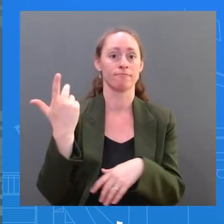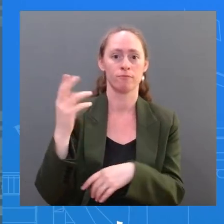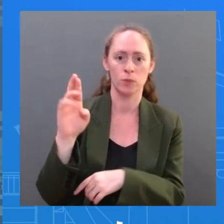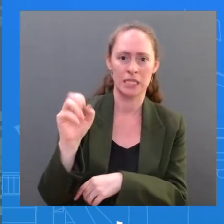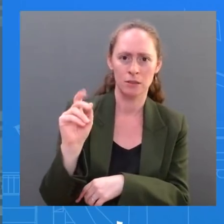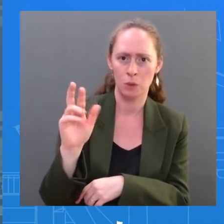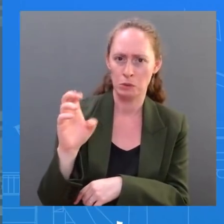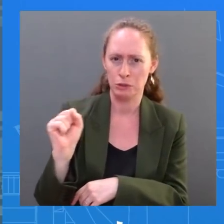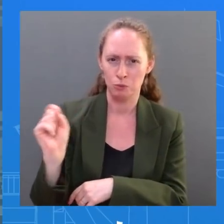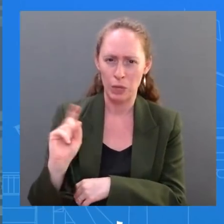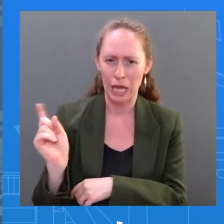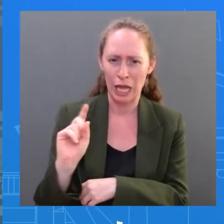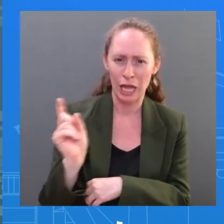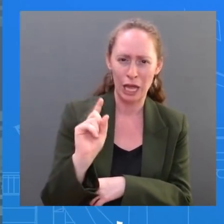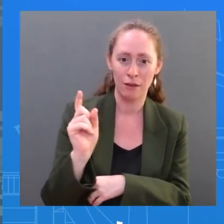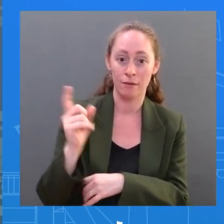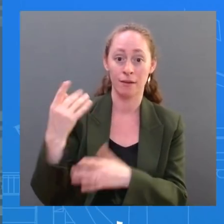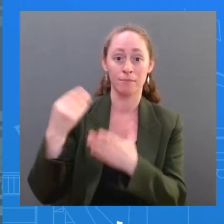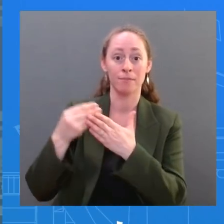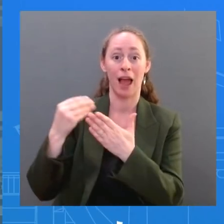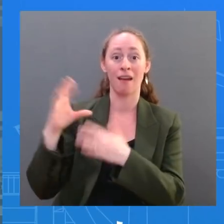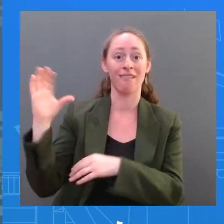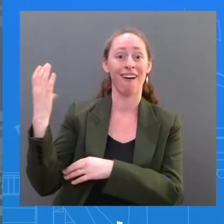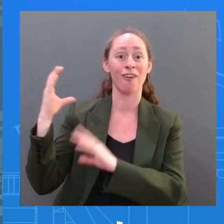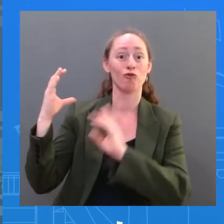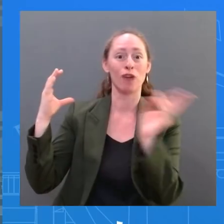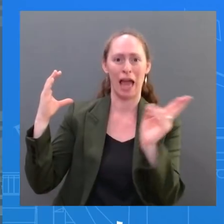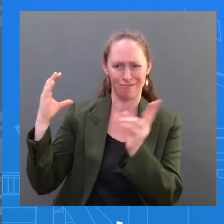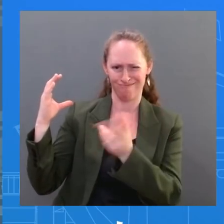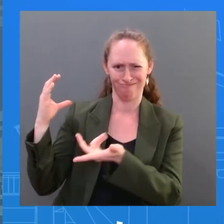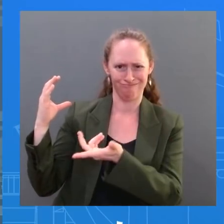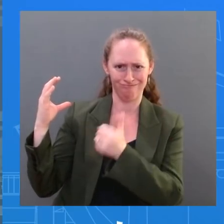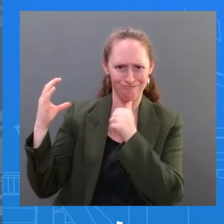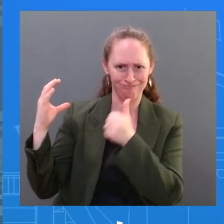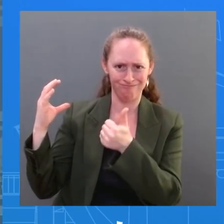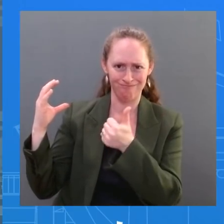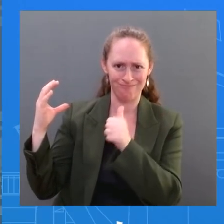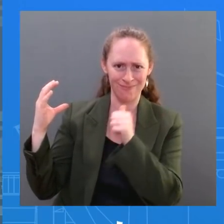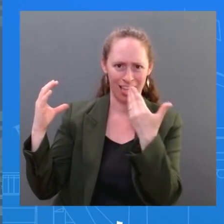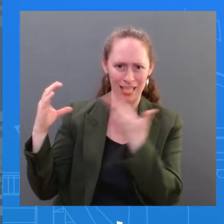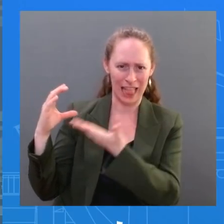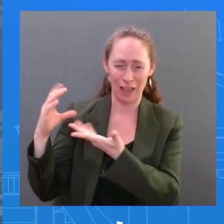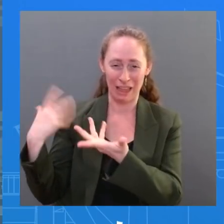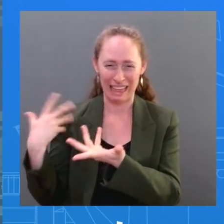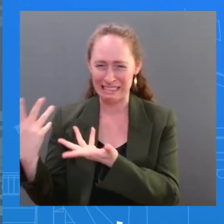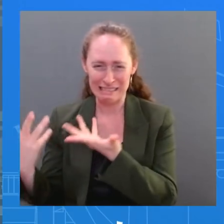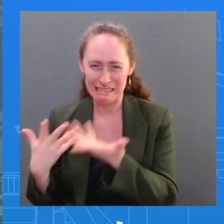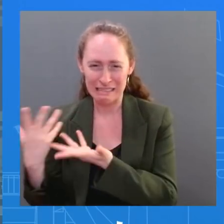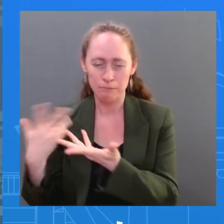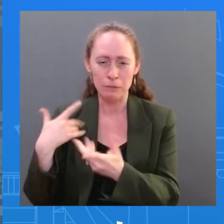So that didn't seem like a great option. And it also doesn't release a significant amount of legal authority.